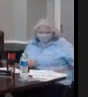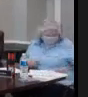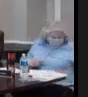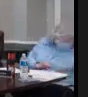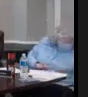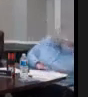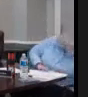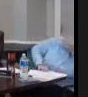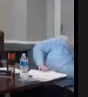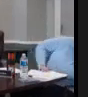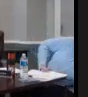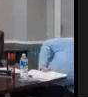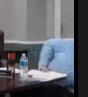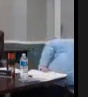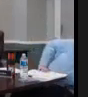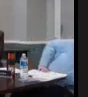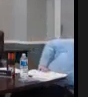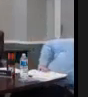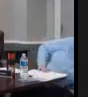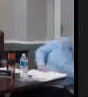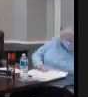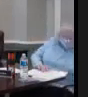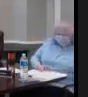Now, going to move forward with our next case.